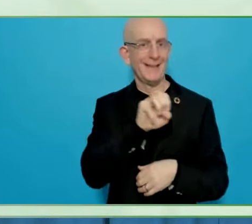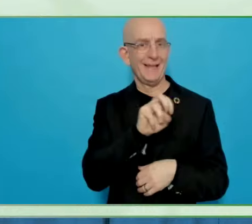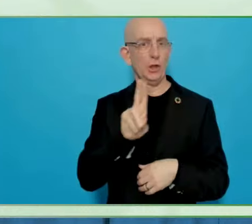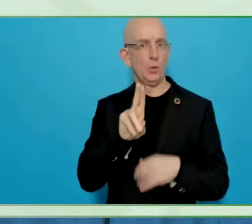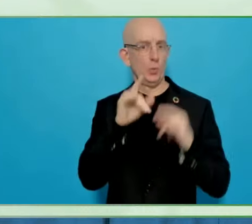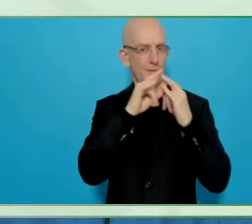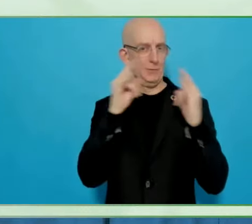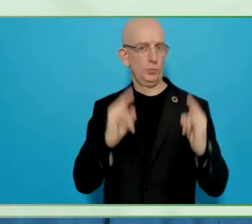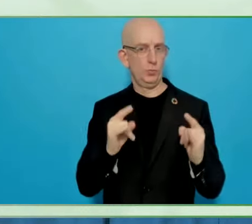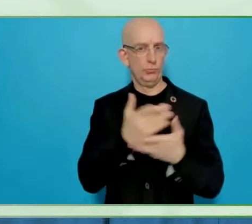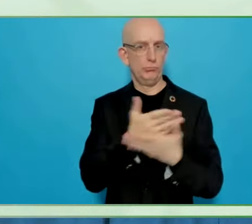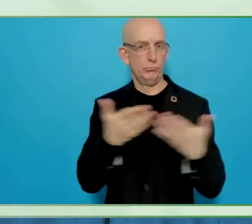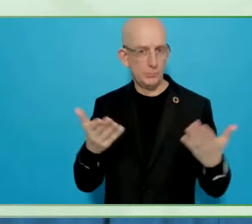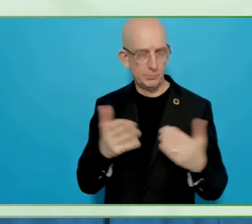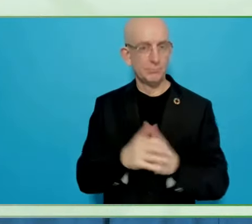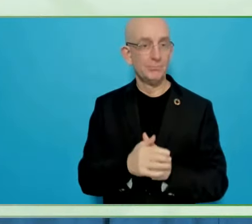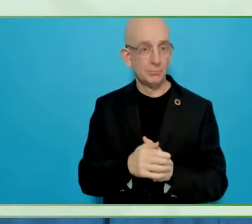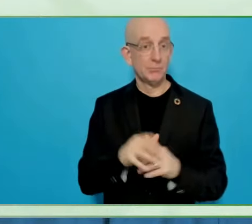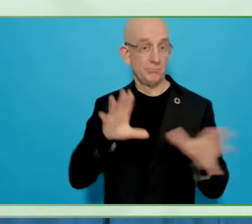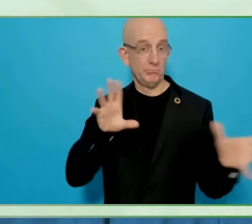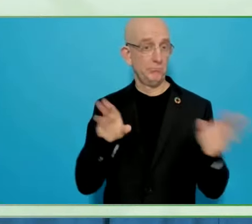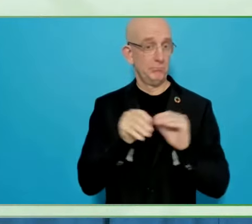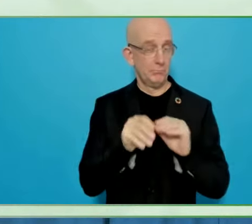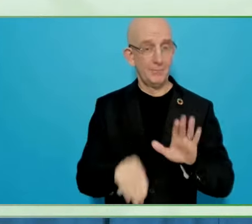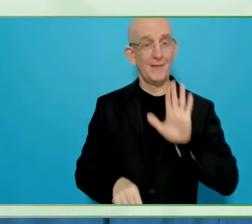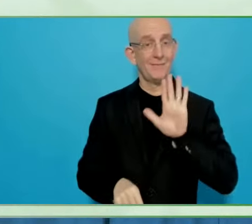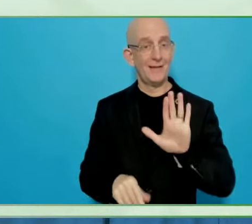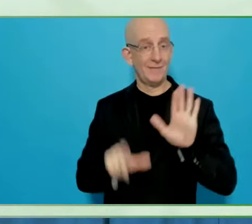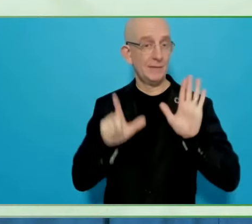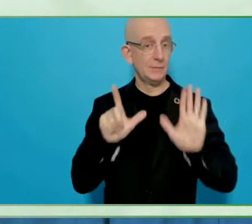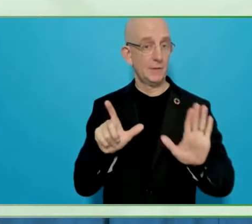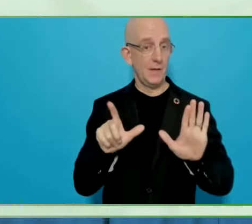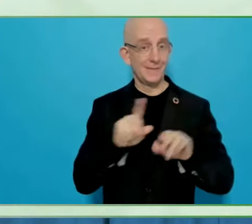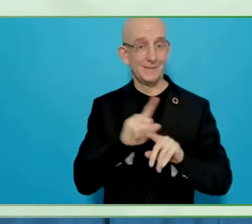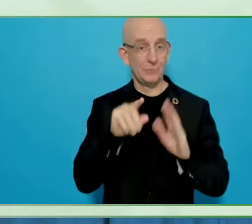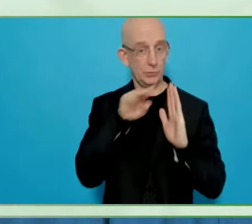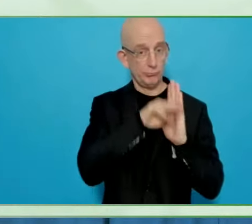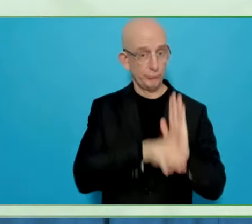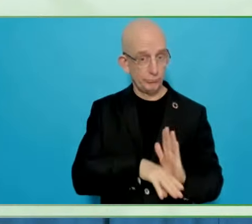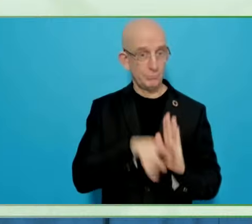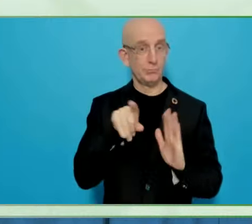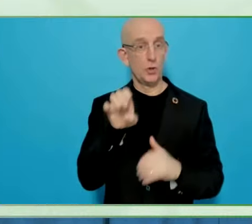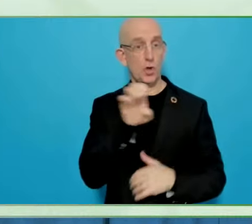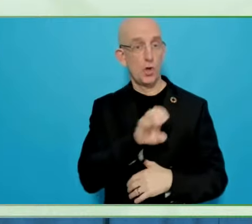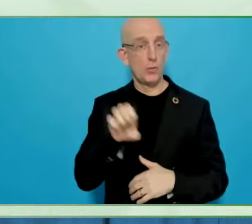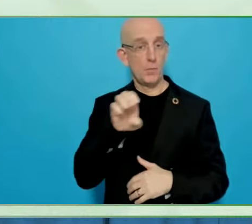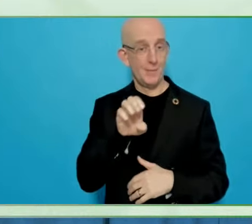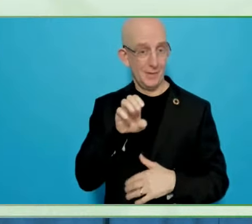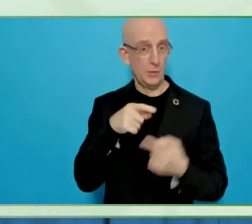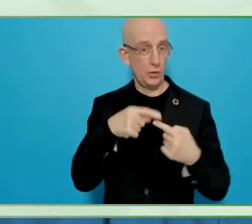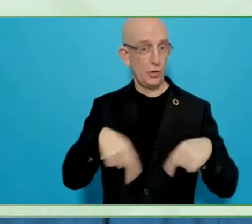which is a flagship initiative called accessible EU. What is it?